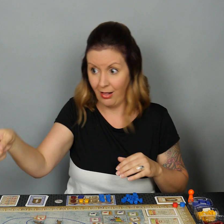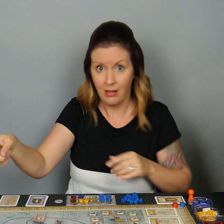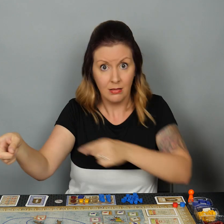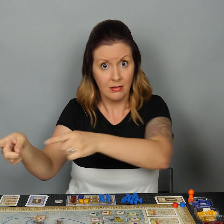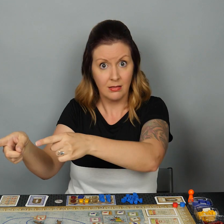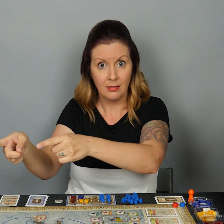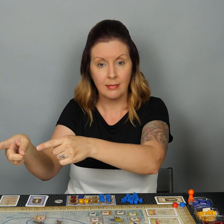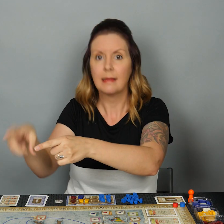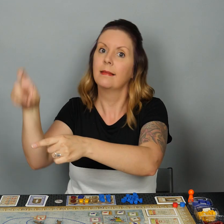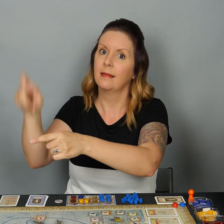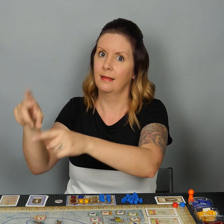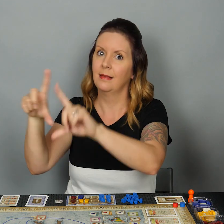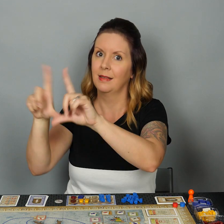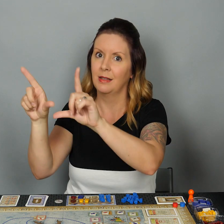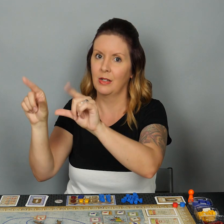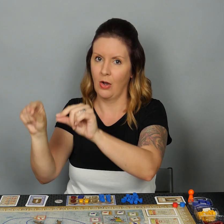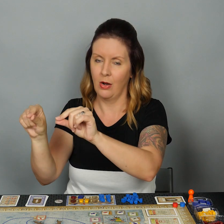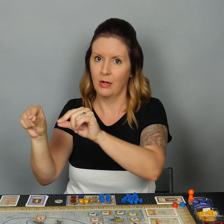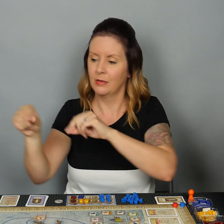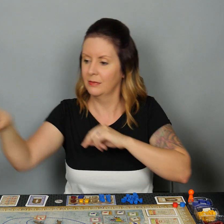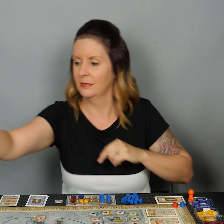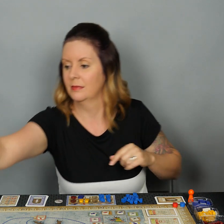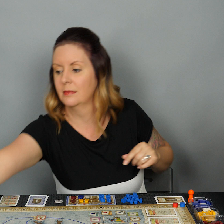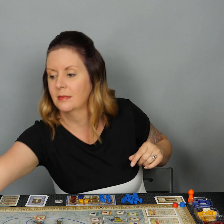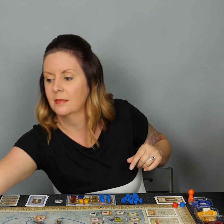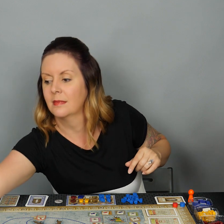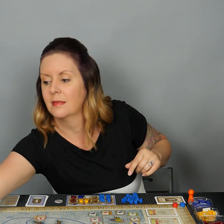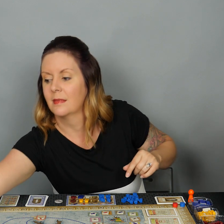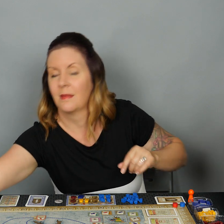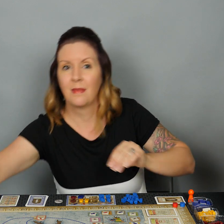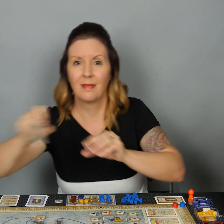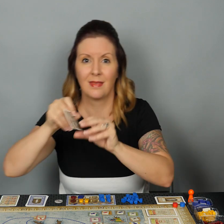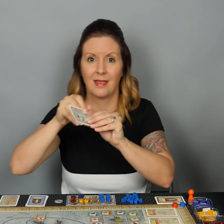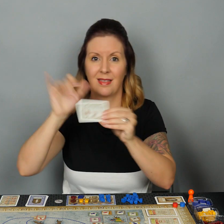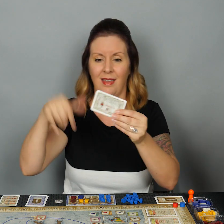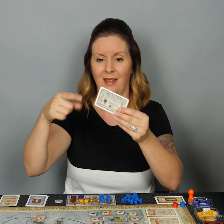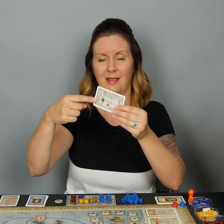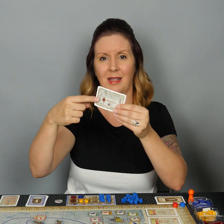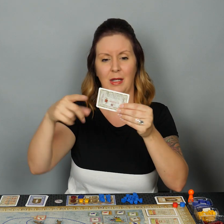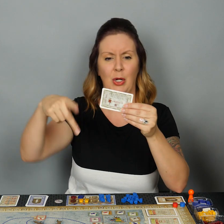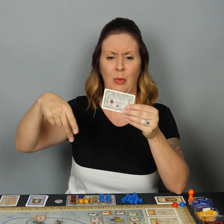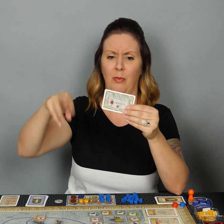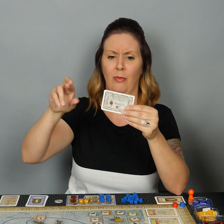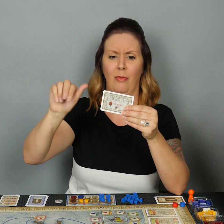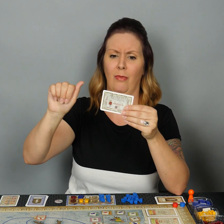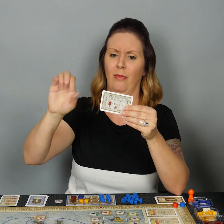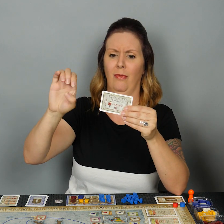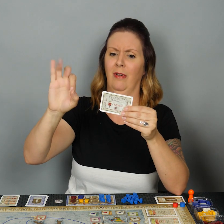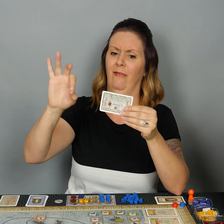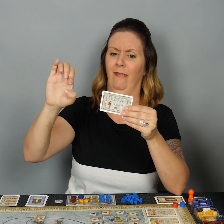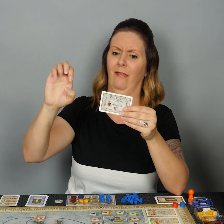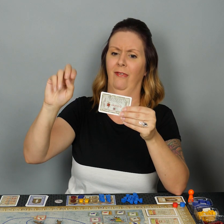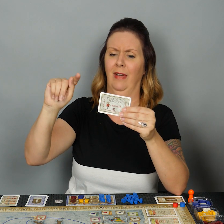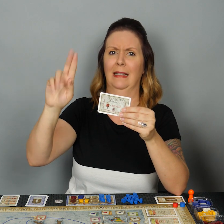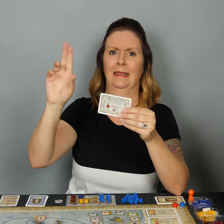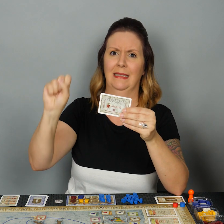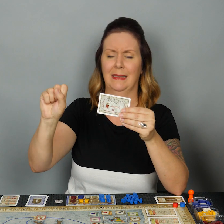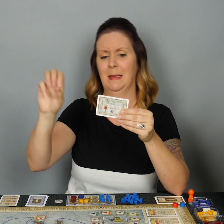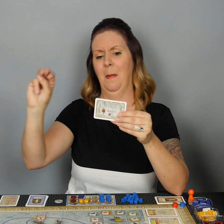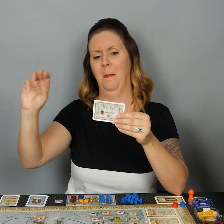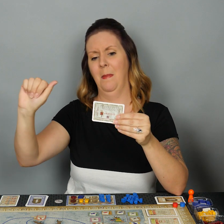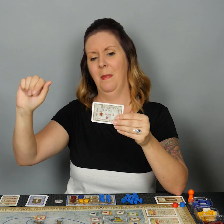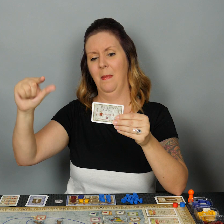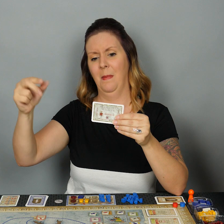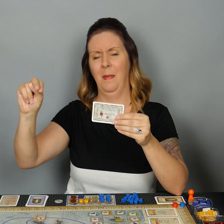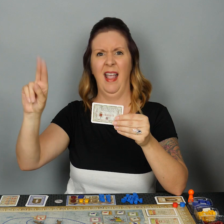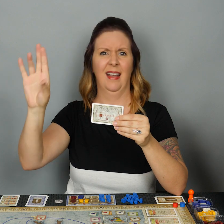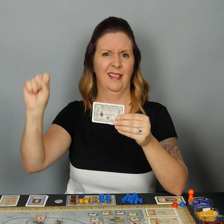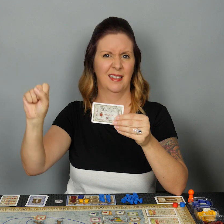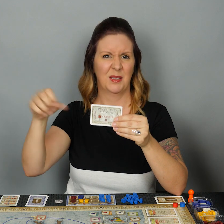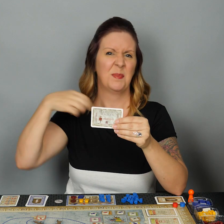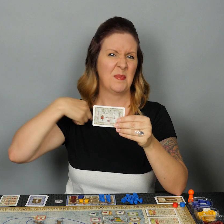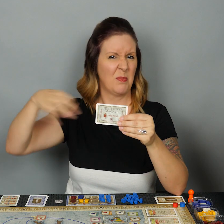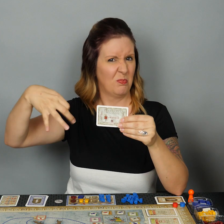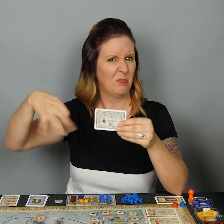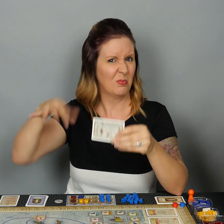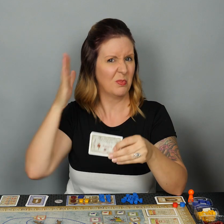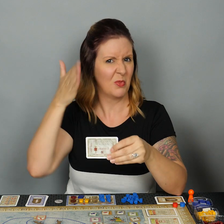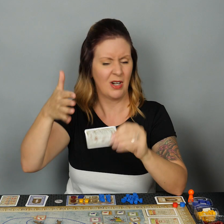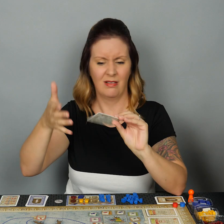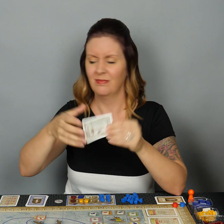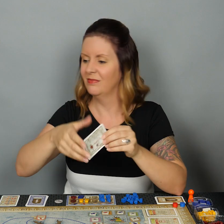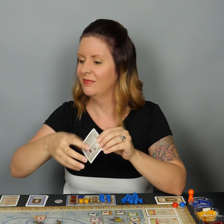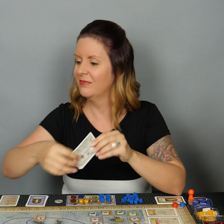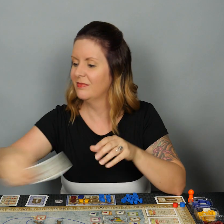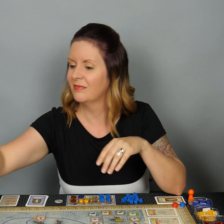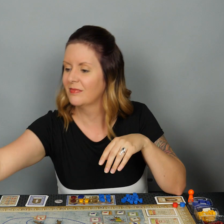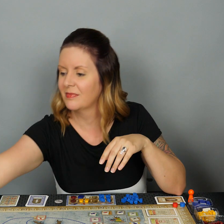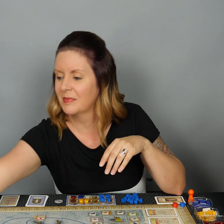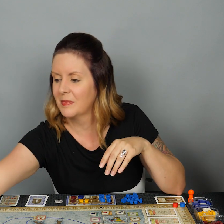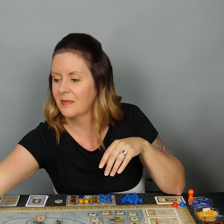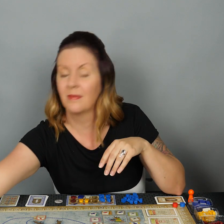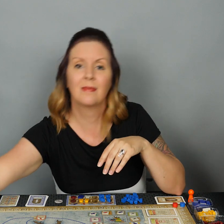The last player to go gets the Praefectus Magnus card, which I’ll explain a little